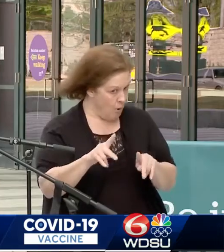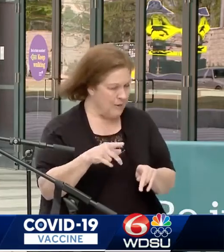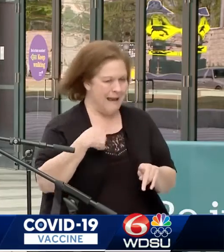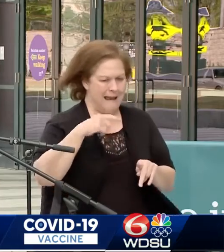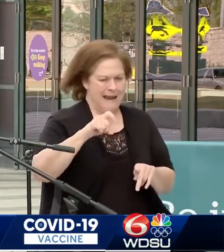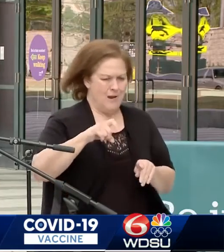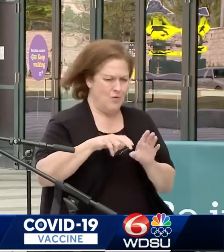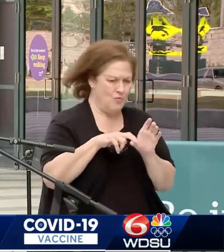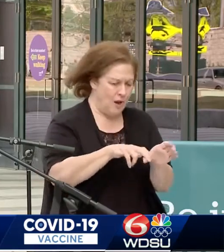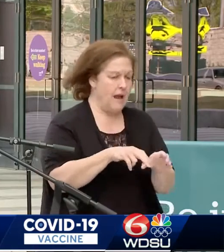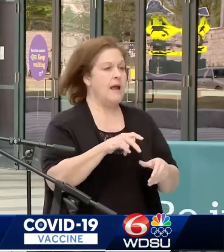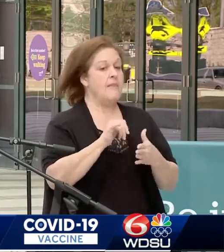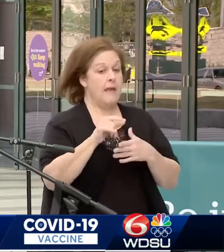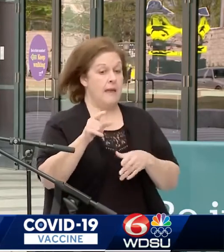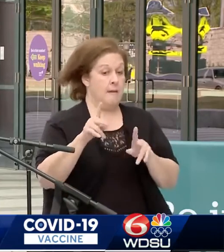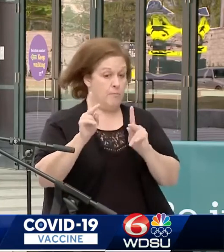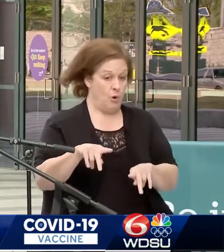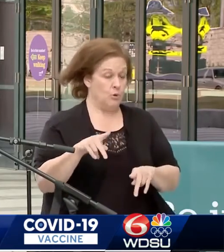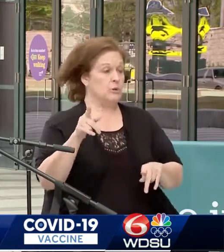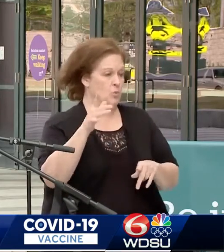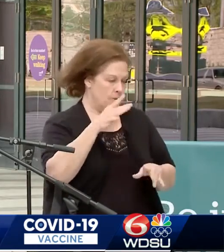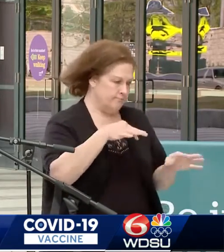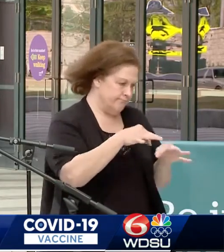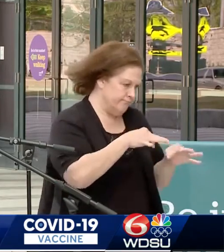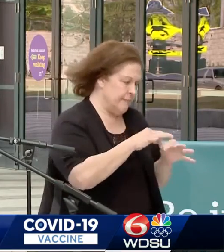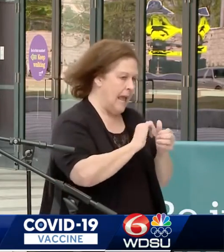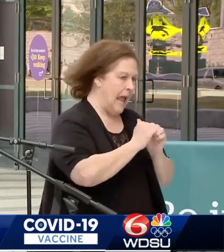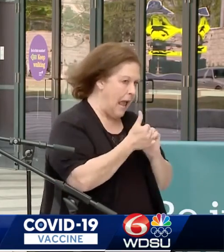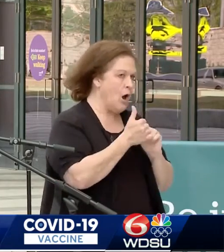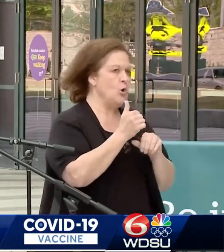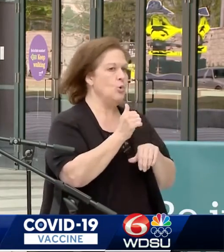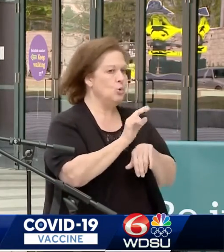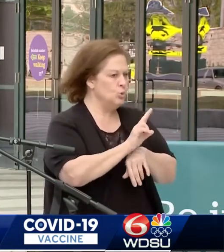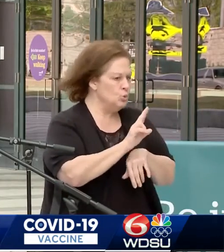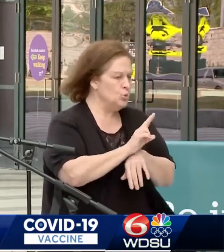NOTE TO THE CALL TAKER THAT YOU DO NEED A RIDE THE CALL STICKER